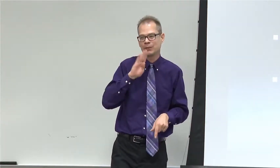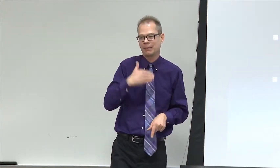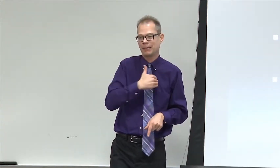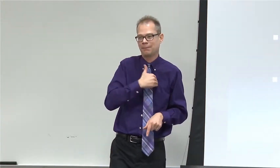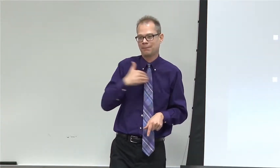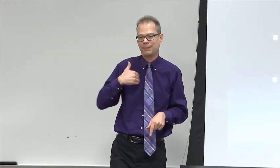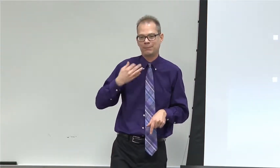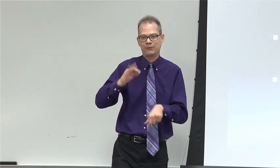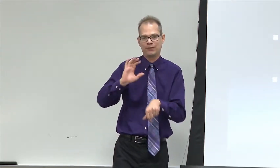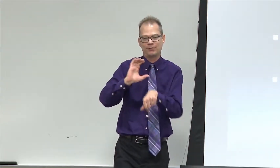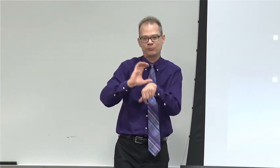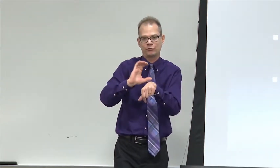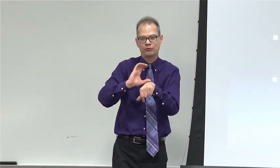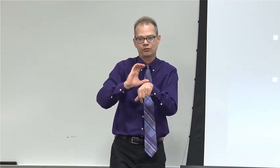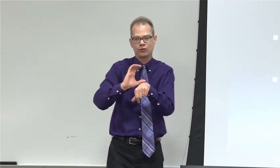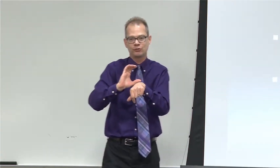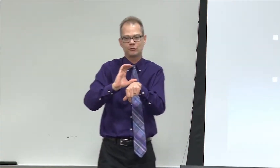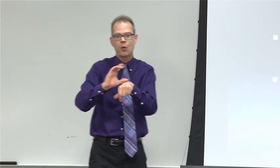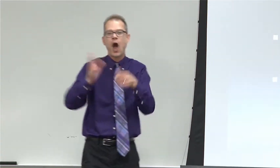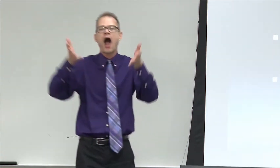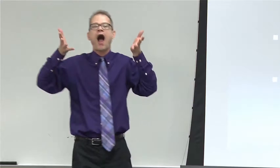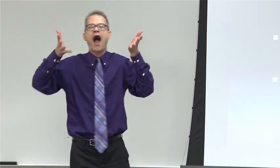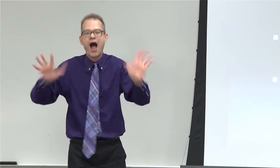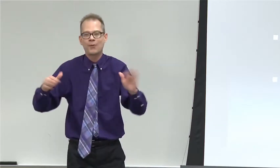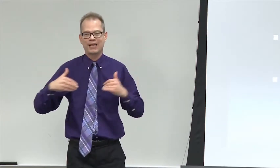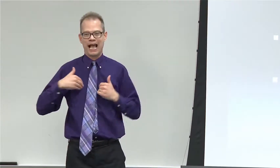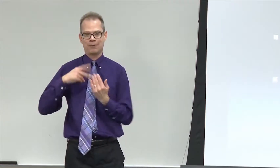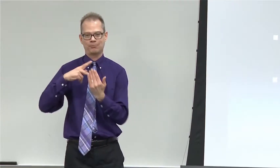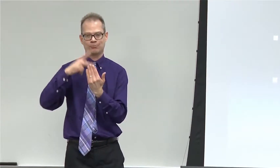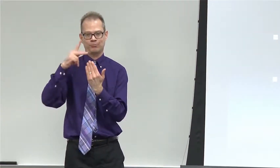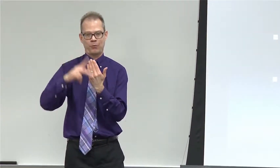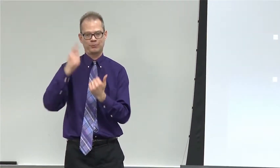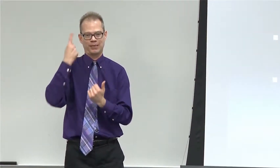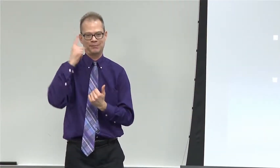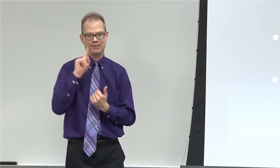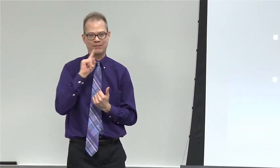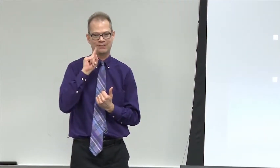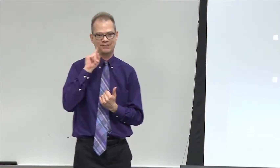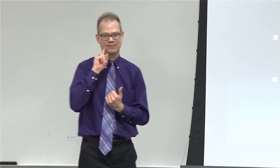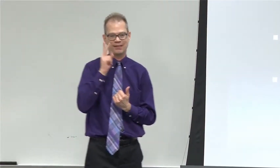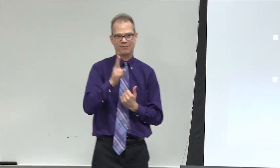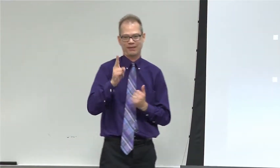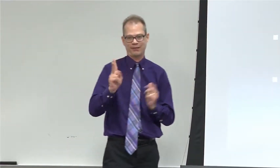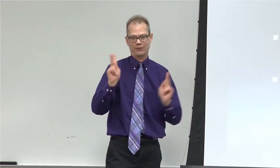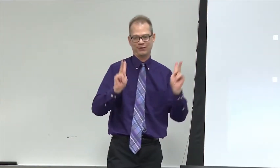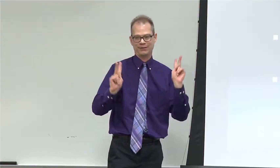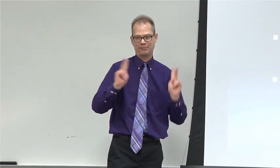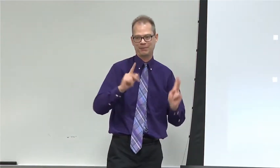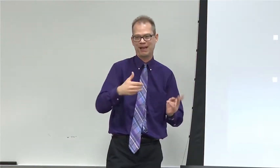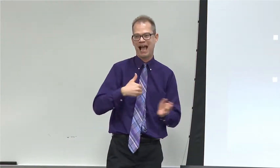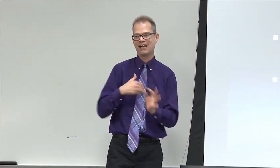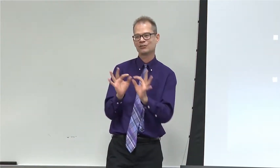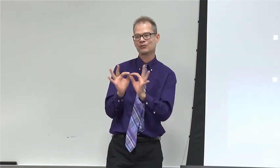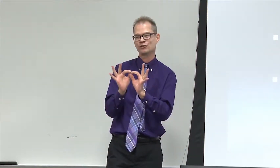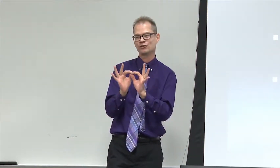just happened to be members of a church who already had a program for deaf and hard-of-hearing people.